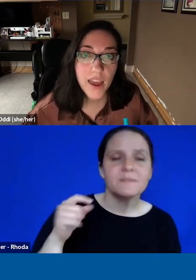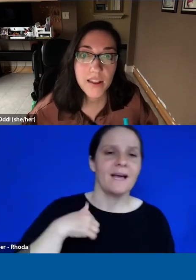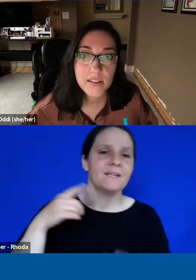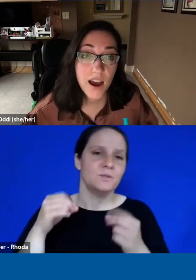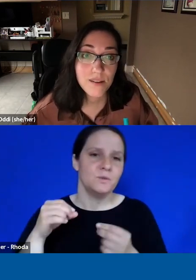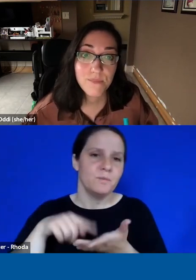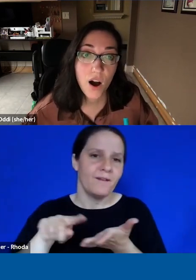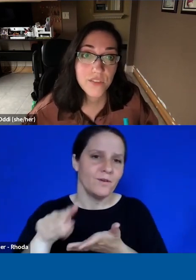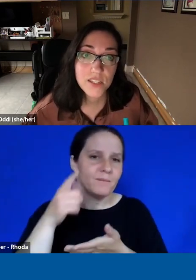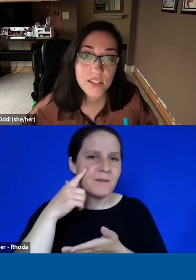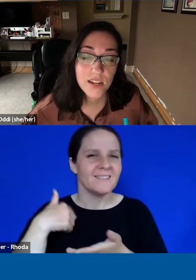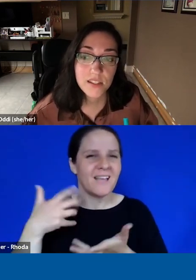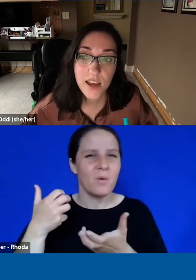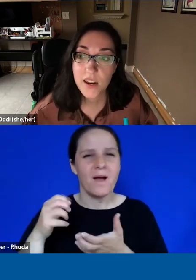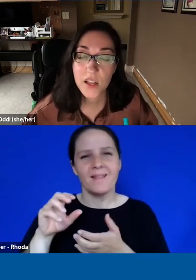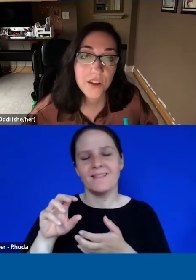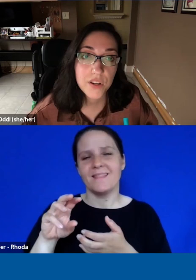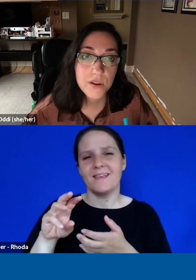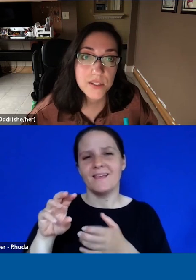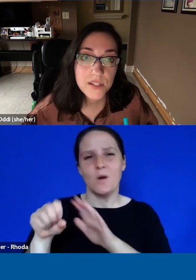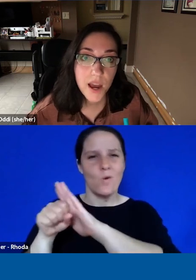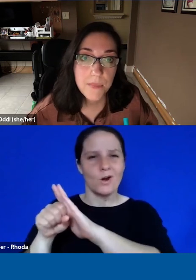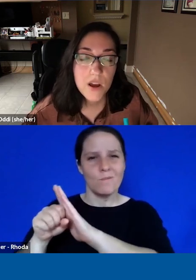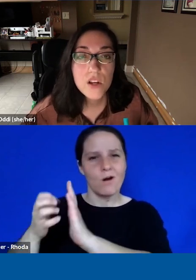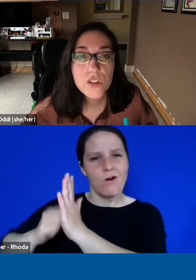and I obviously tend to edit a lot of videos at a time,